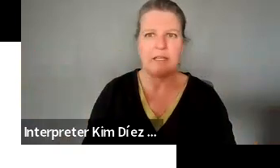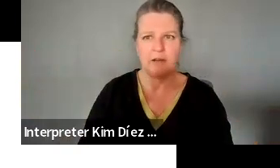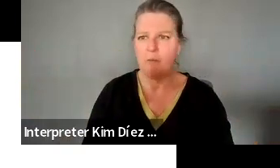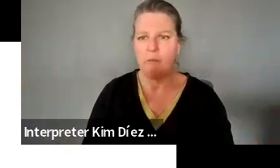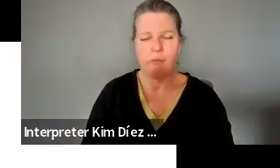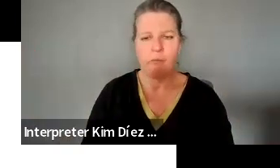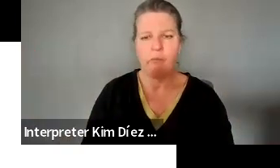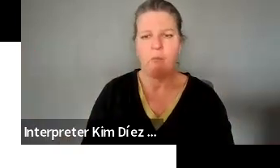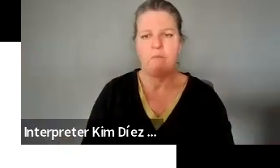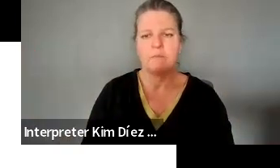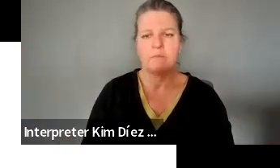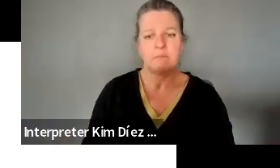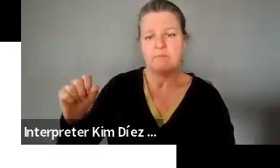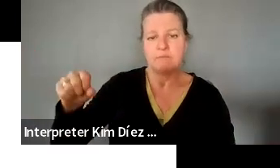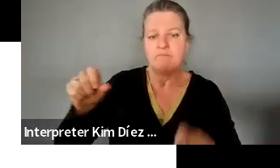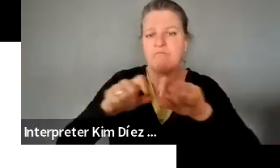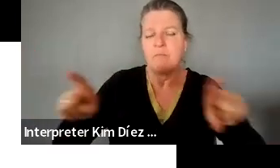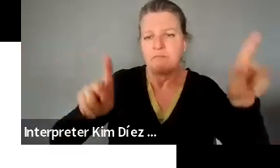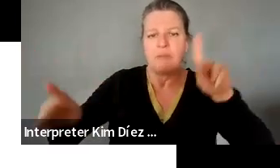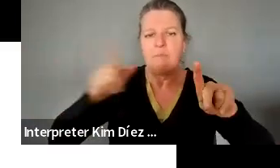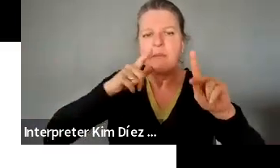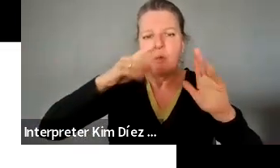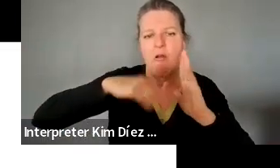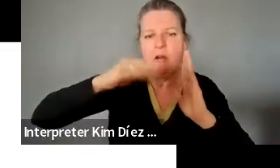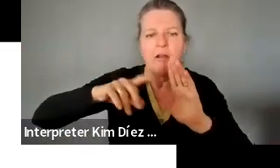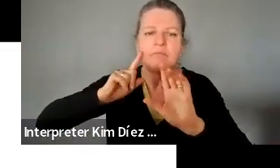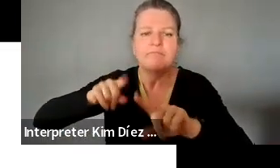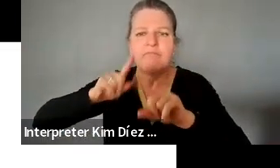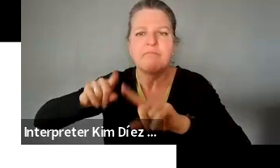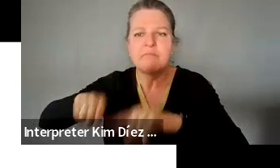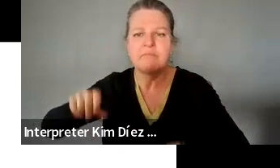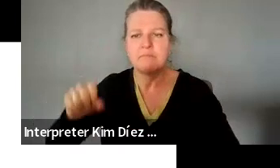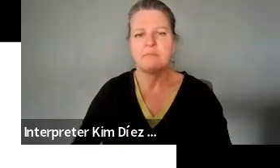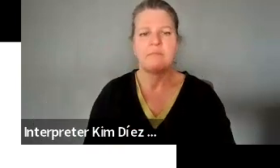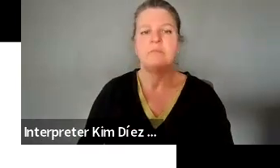[Liz] Yeah, it's launched and people are filling it out. [James] Kim, I would just add,